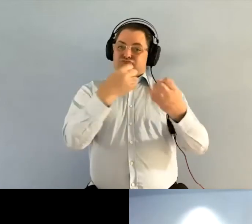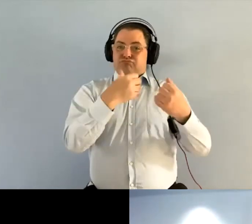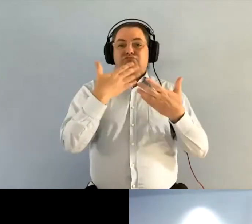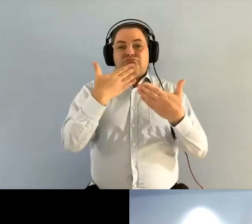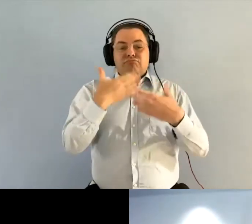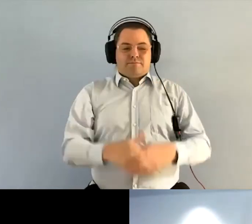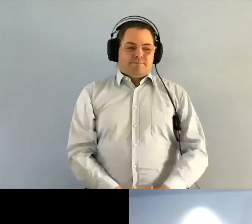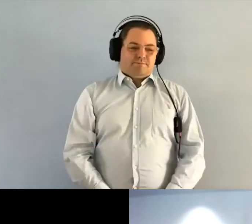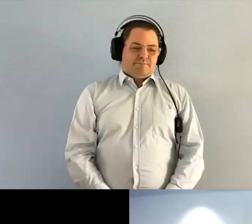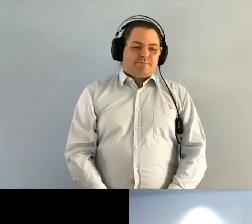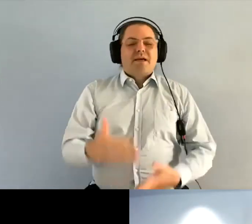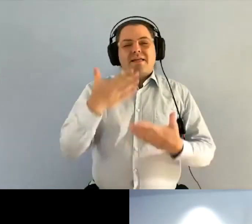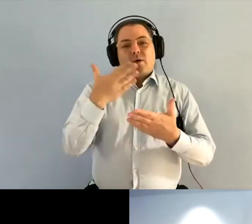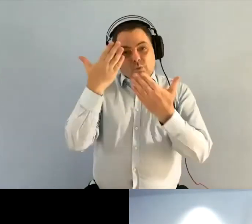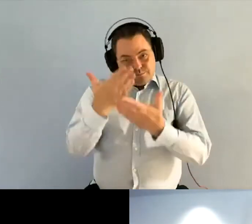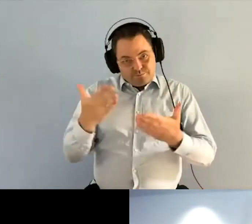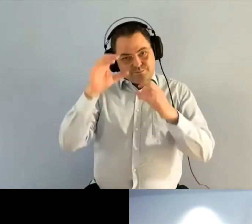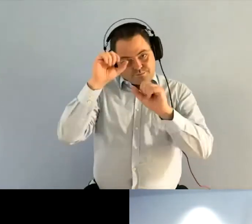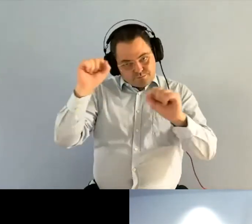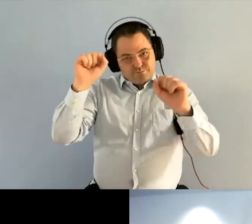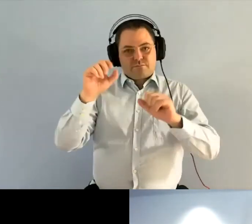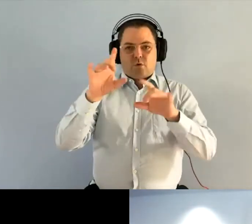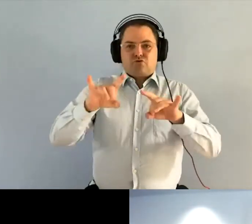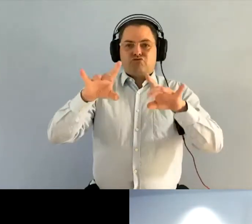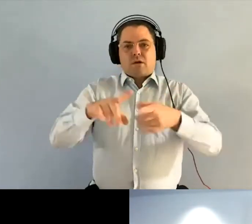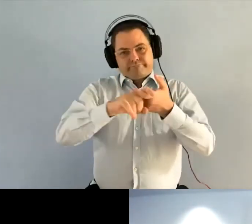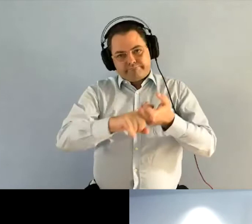looking forward to a terrific discussion.